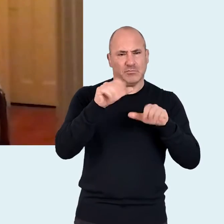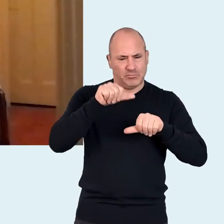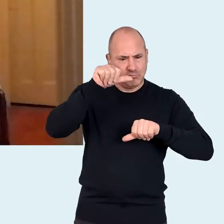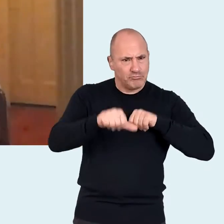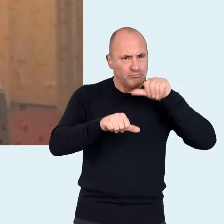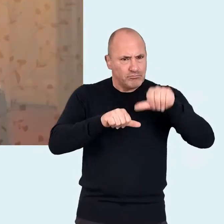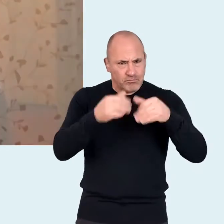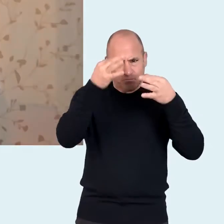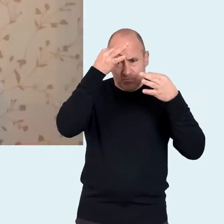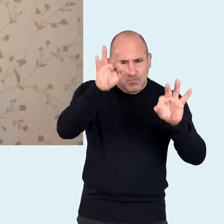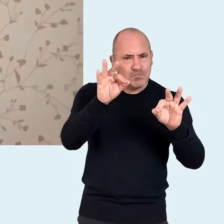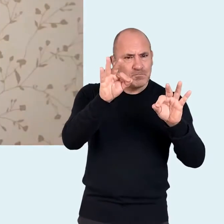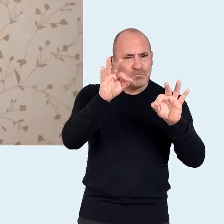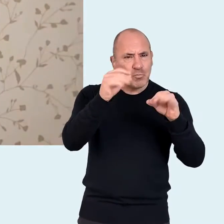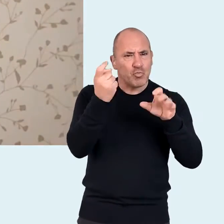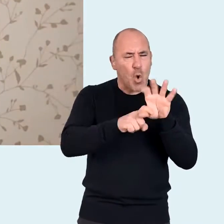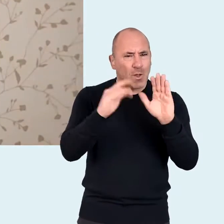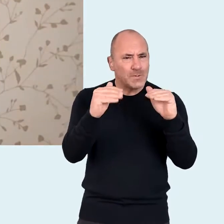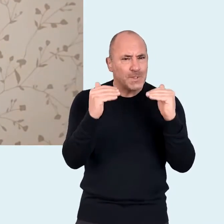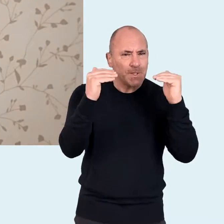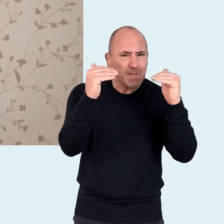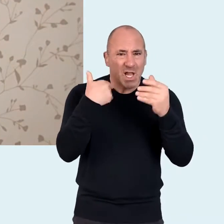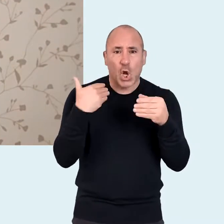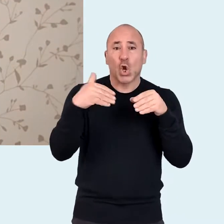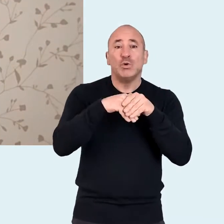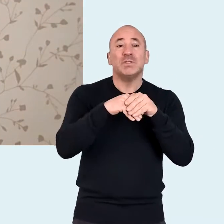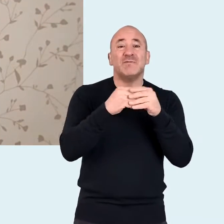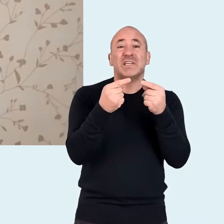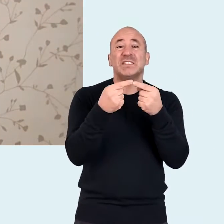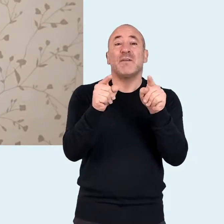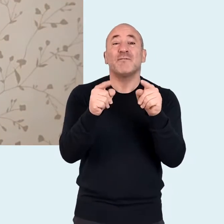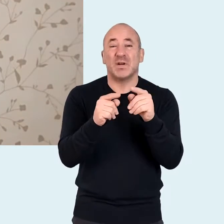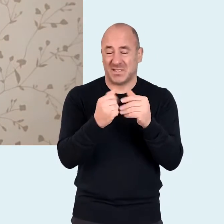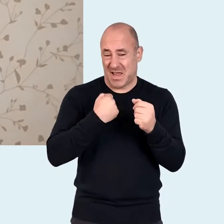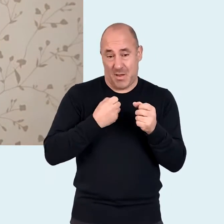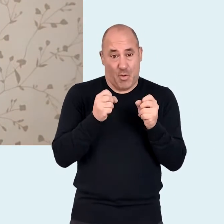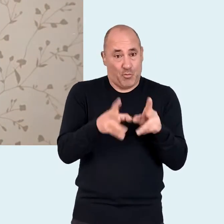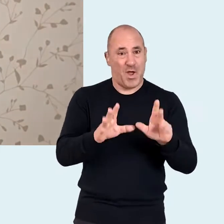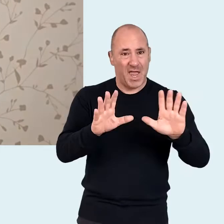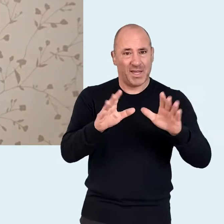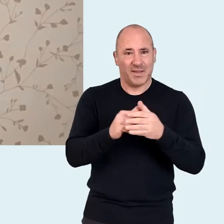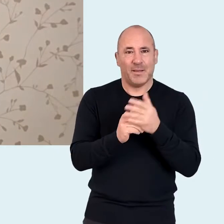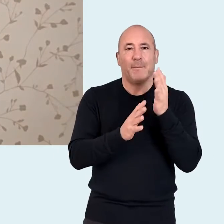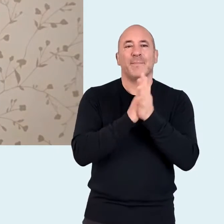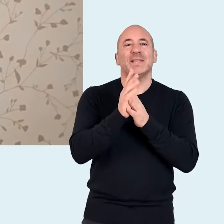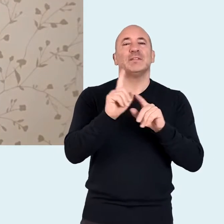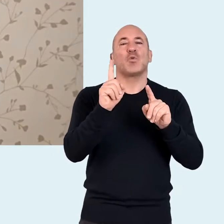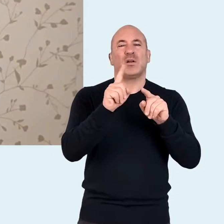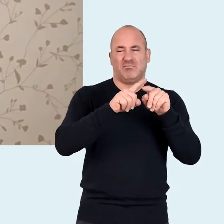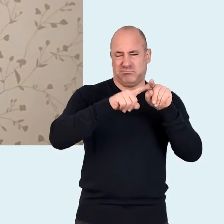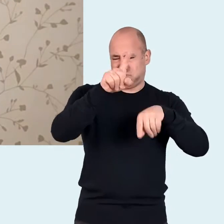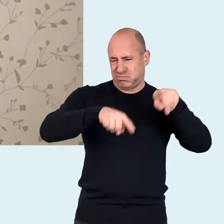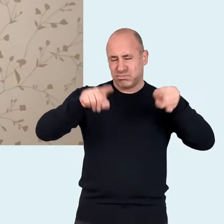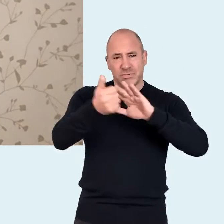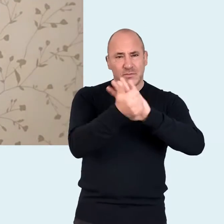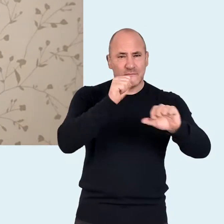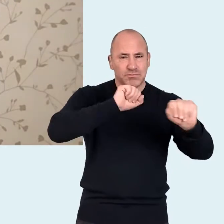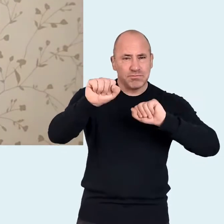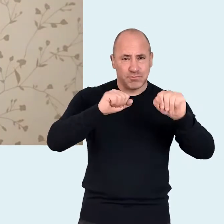So with inclusion, we say that difference is our means and our method. This means that